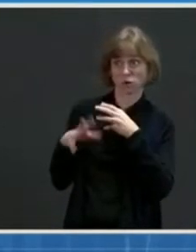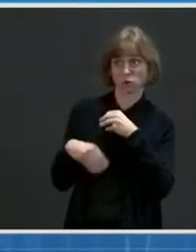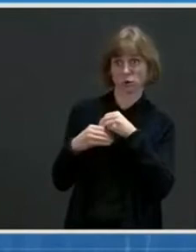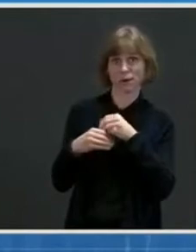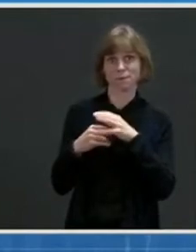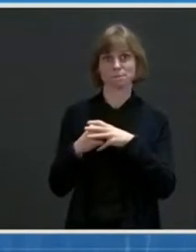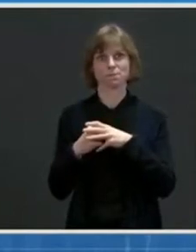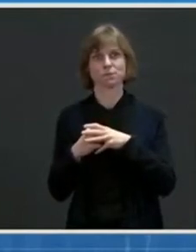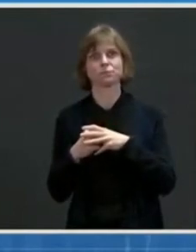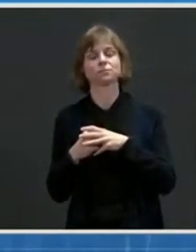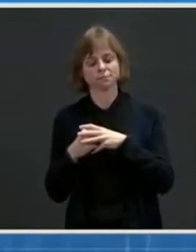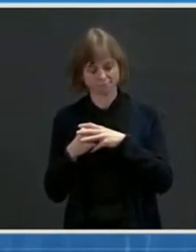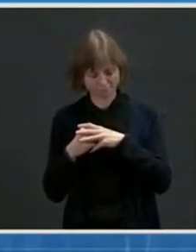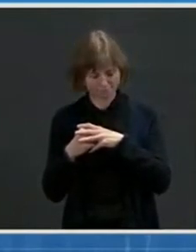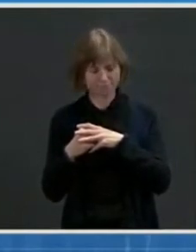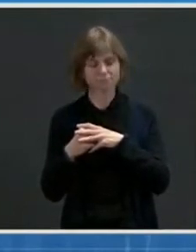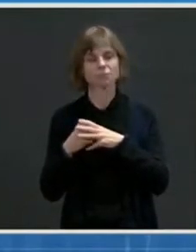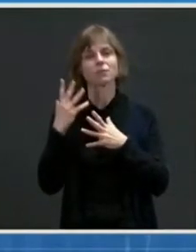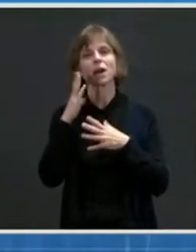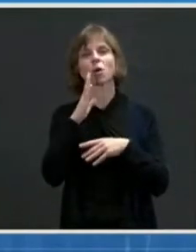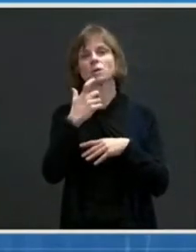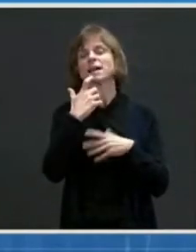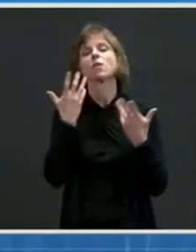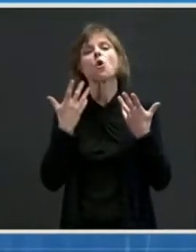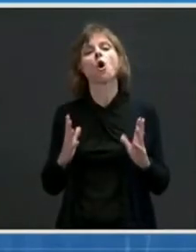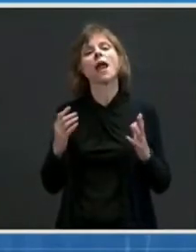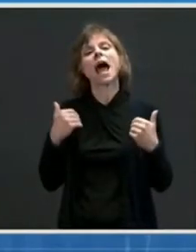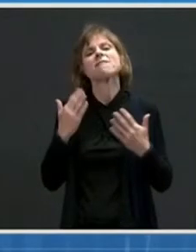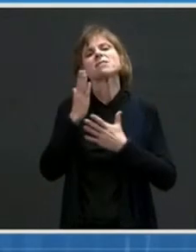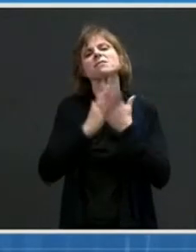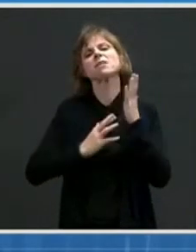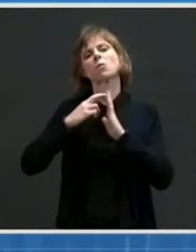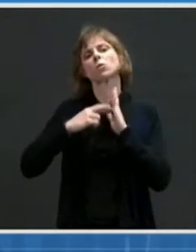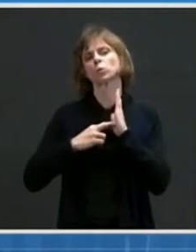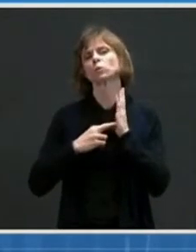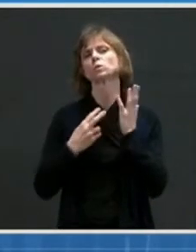THAT THEY ARE VACCINATED. SO DR. WALENSKY, WHY DON'T YOU ADD TO THAT. GREAT, THANK YOU.